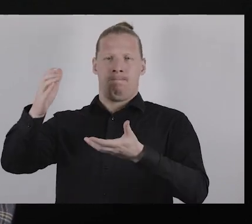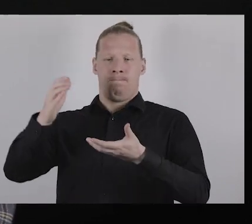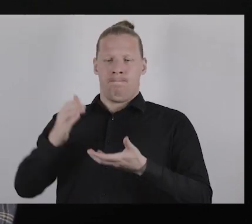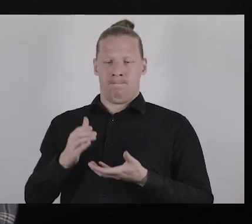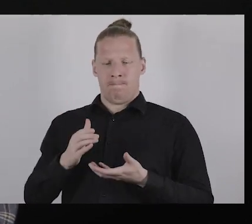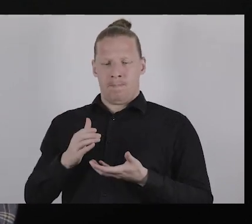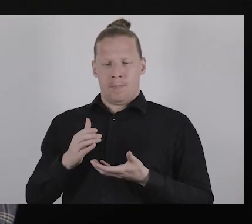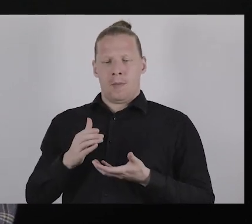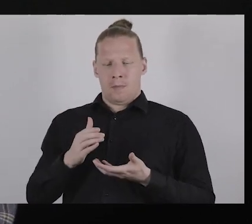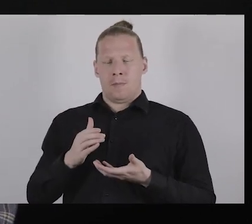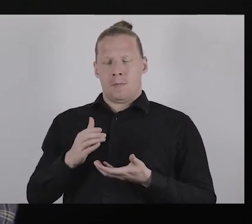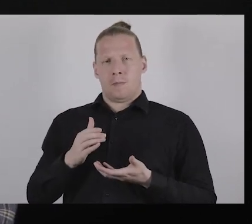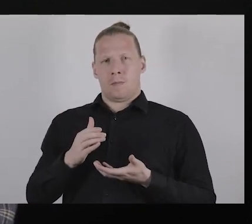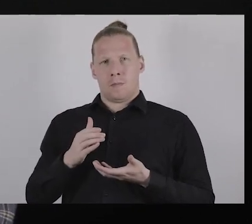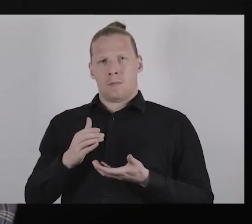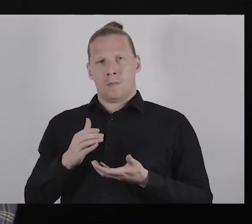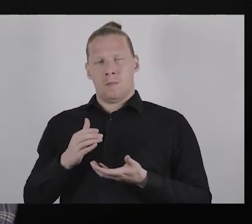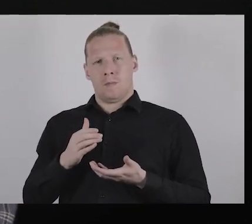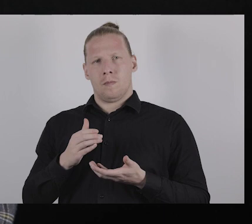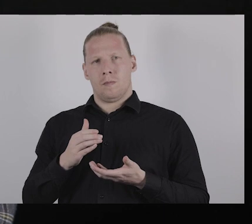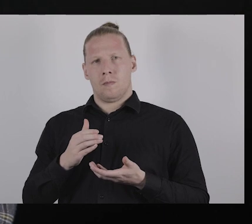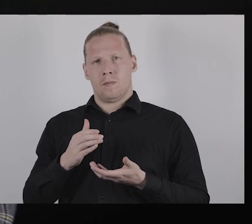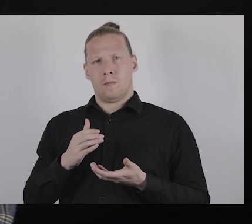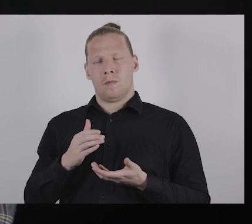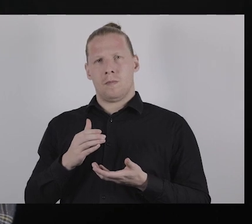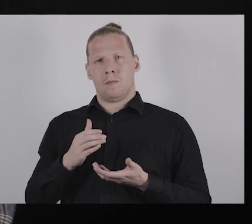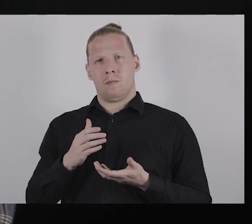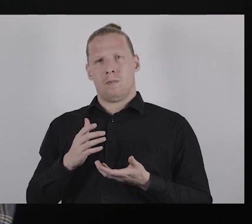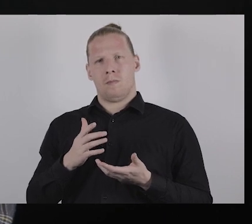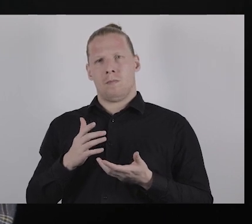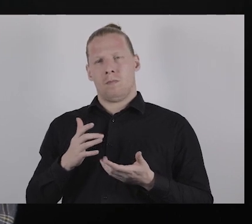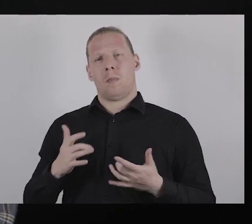it brings with it... a huge sense of...